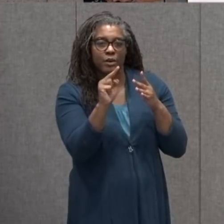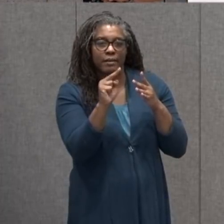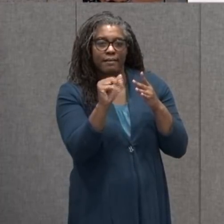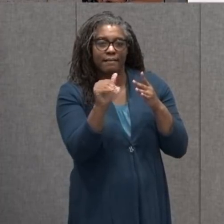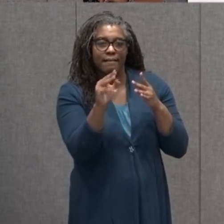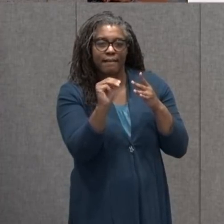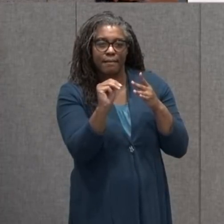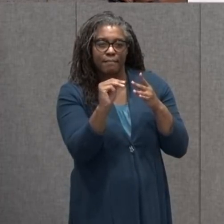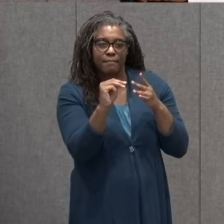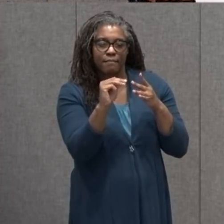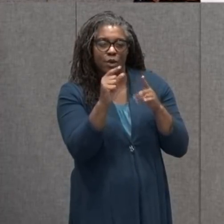Let's see. - She's using her brain.